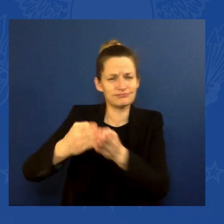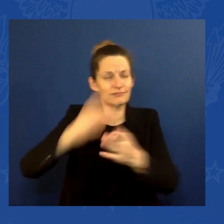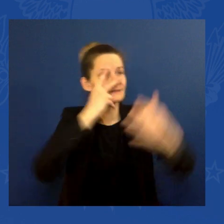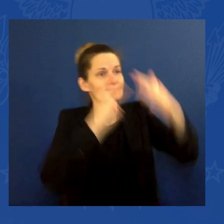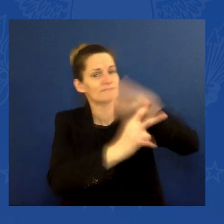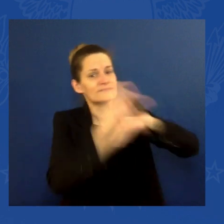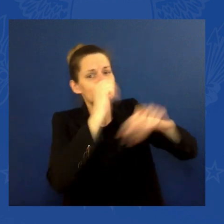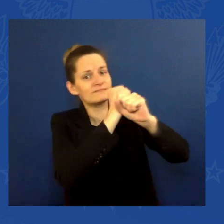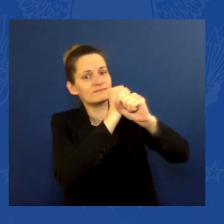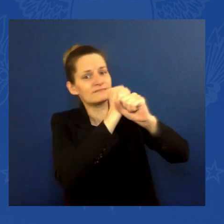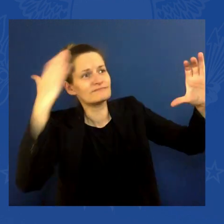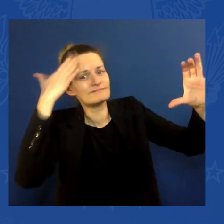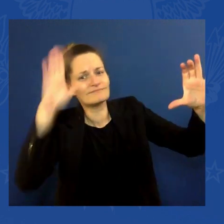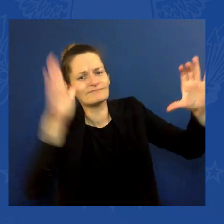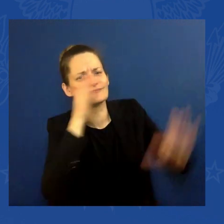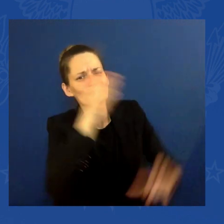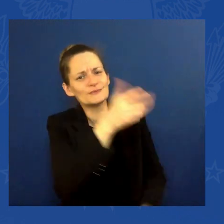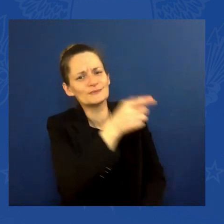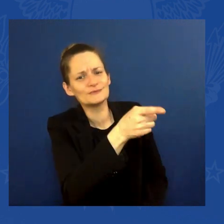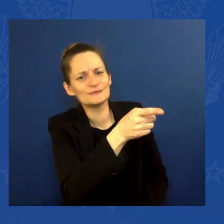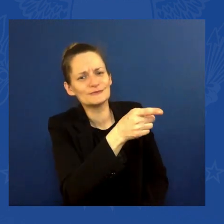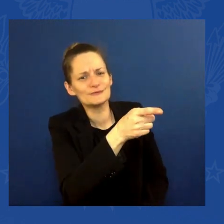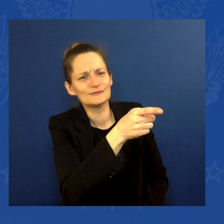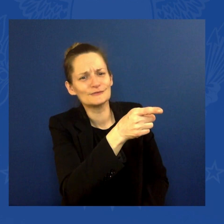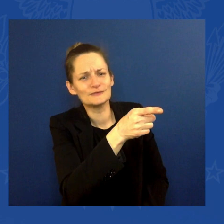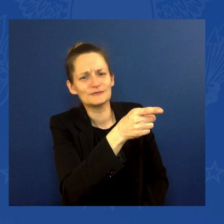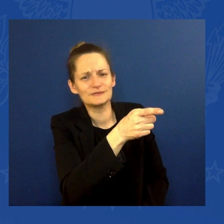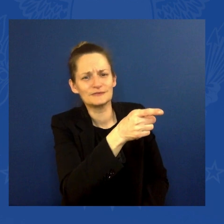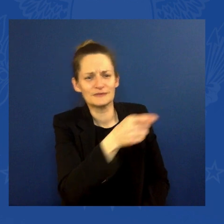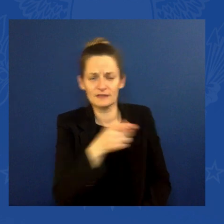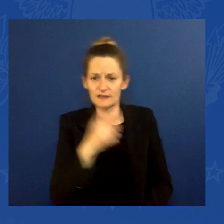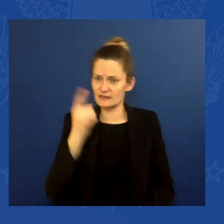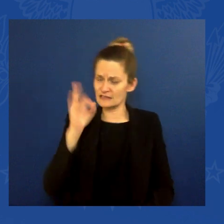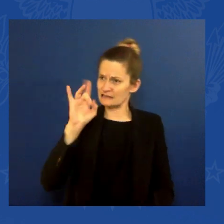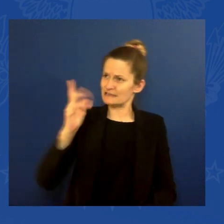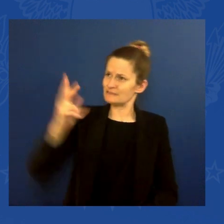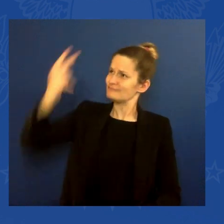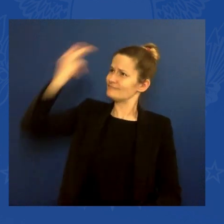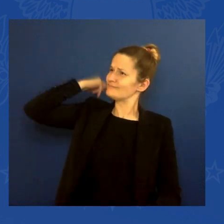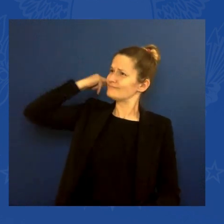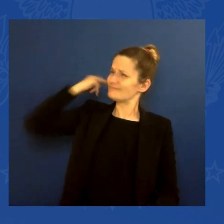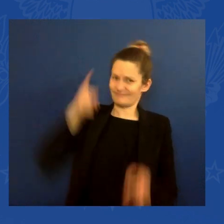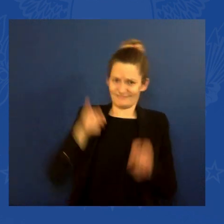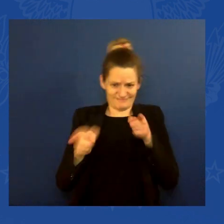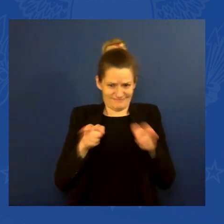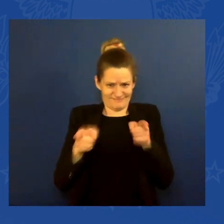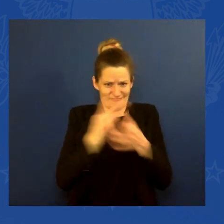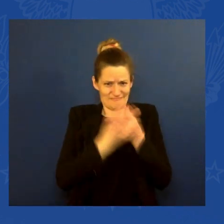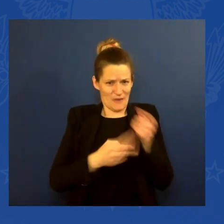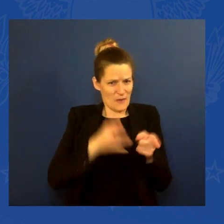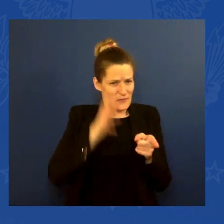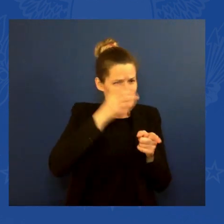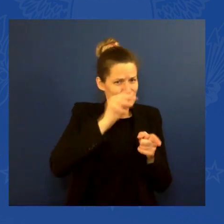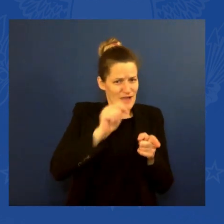that each of their grandsons would one day be President of the United States of America. That's America.